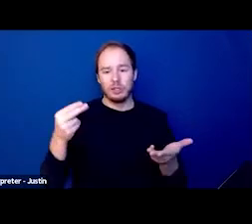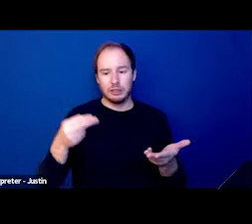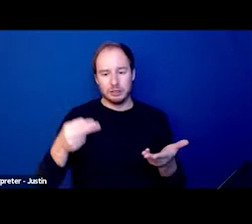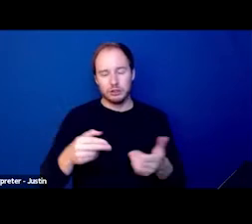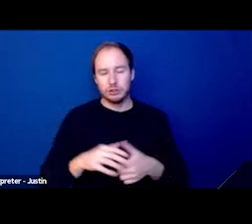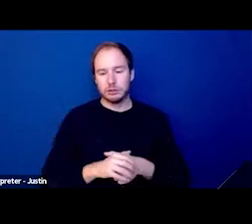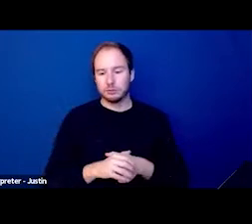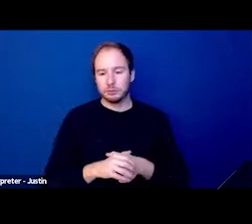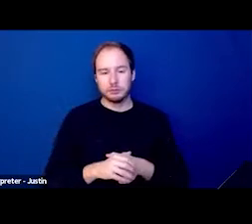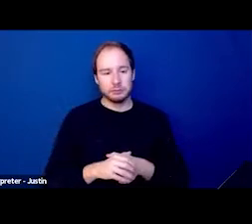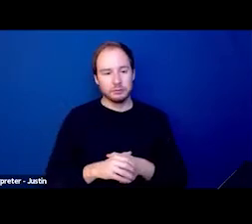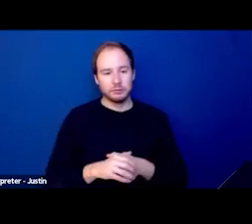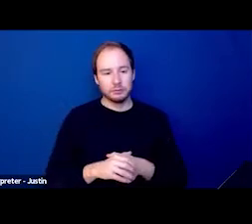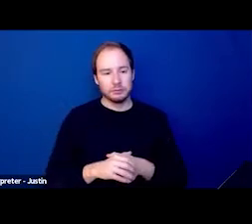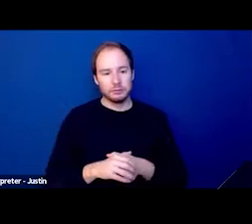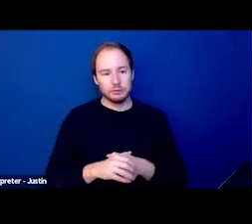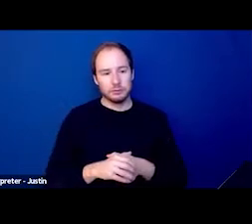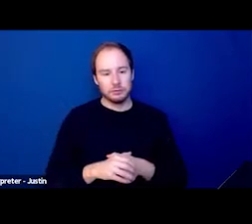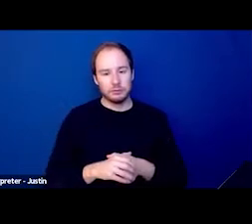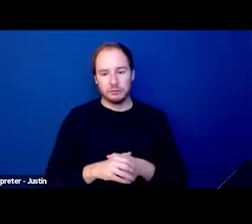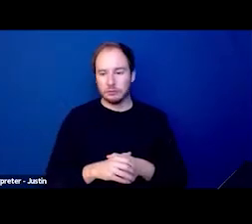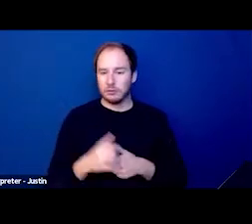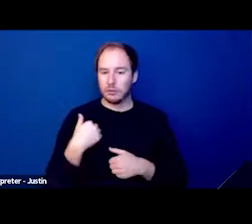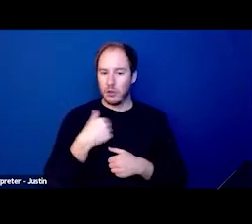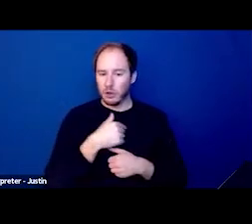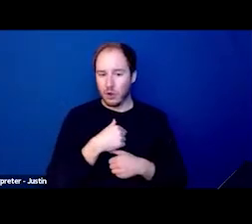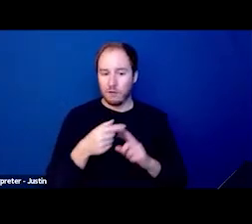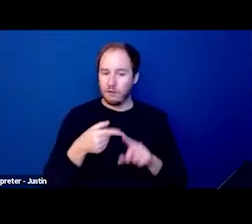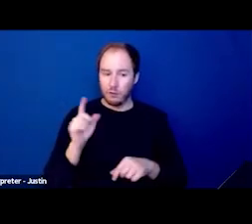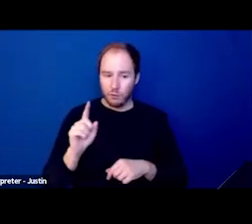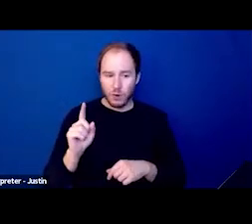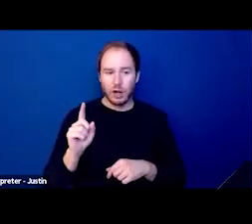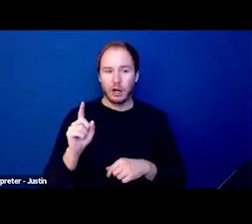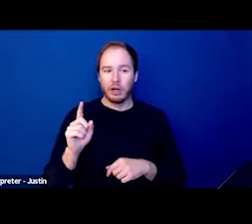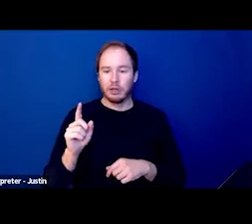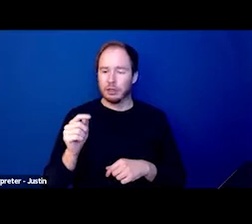just kind of a history of where our division came from, 'cause it's kind of unique.